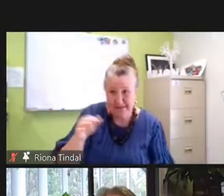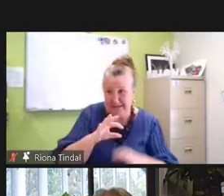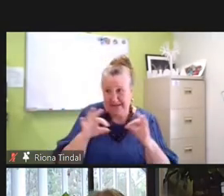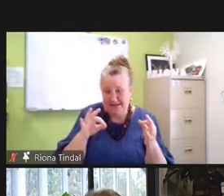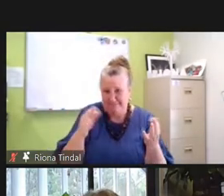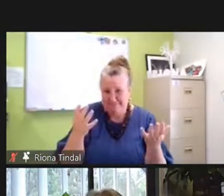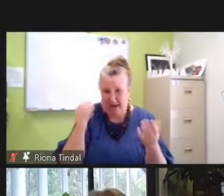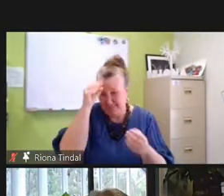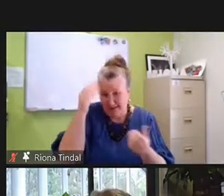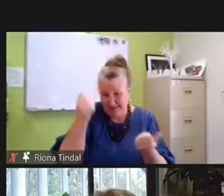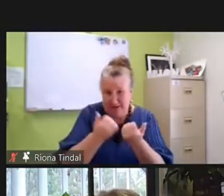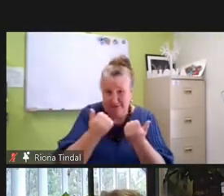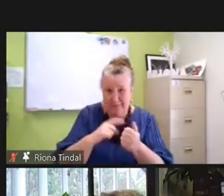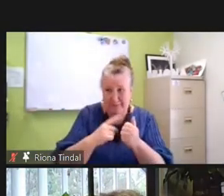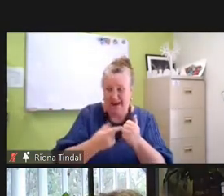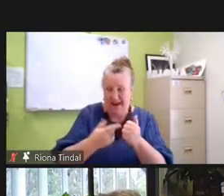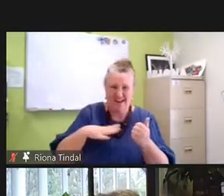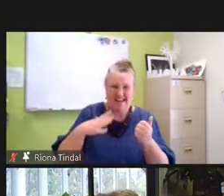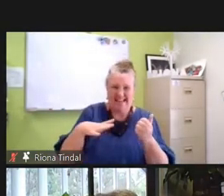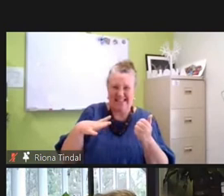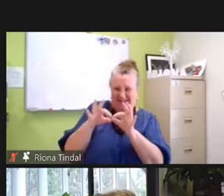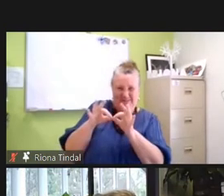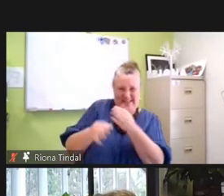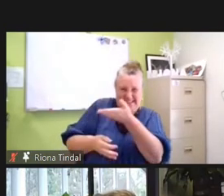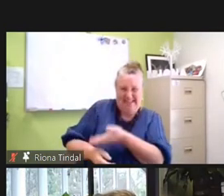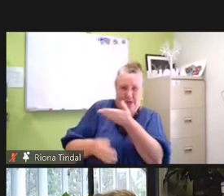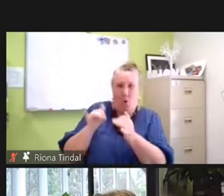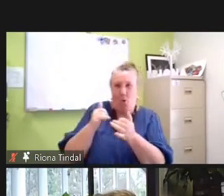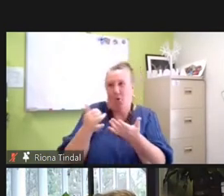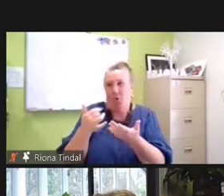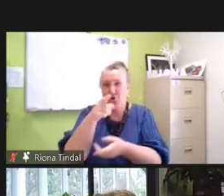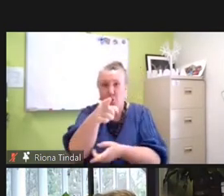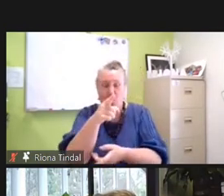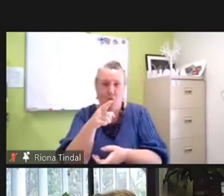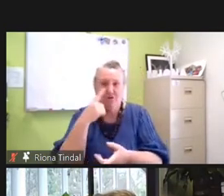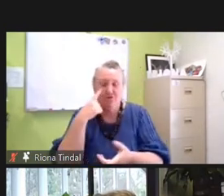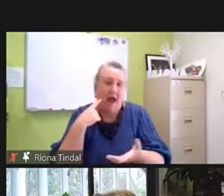I see of people talking around me, me not having access. We need obviously to have interpreters